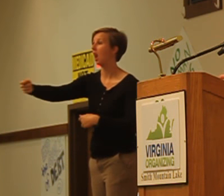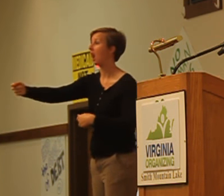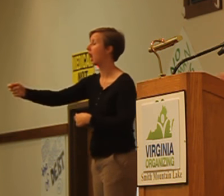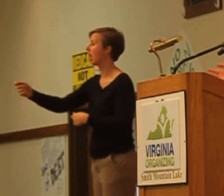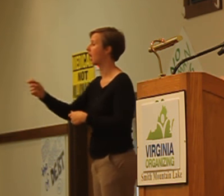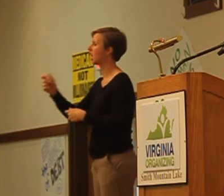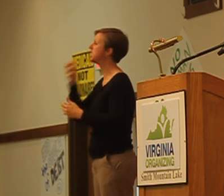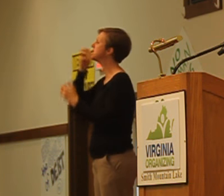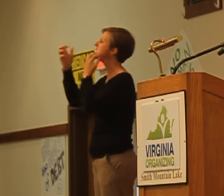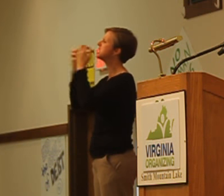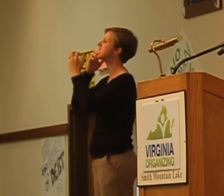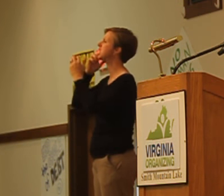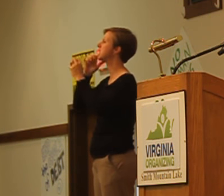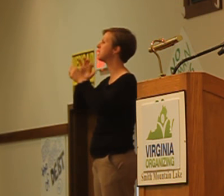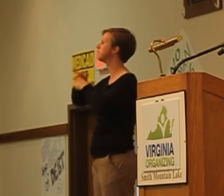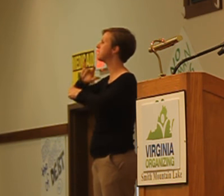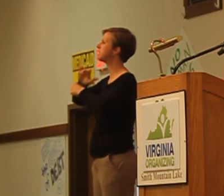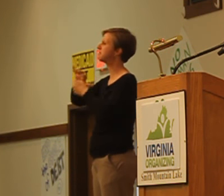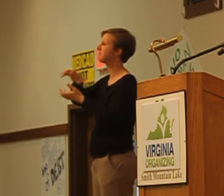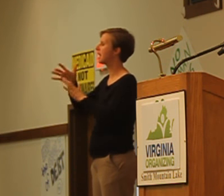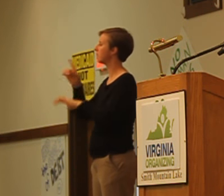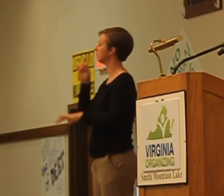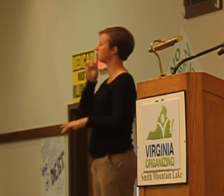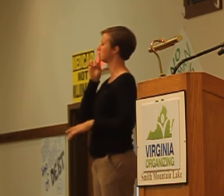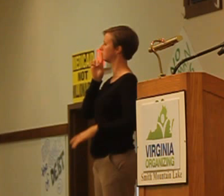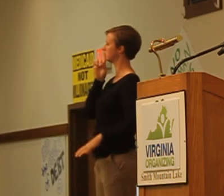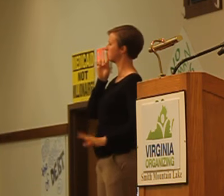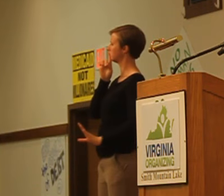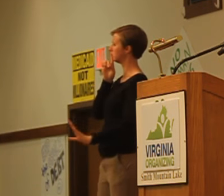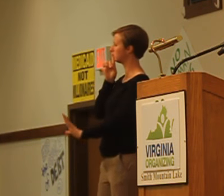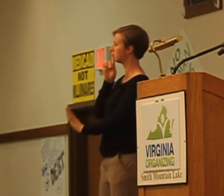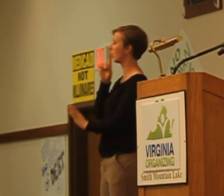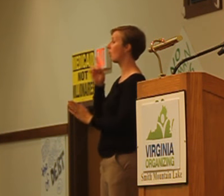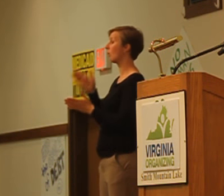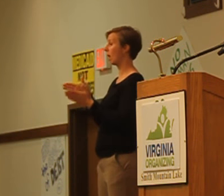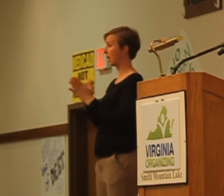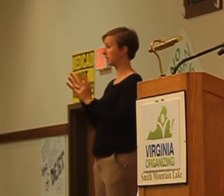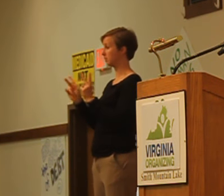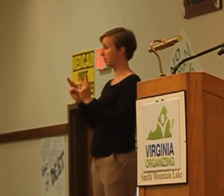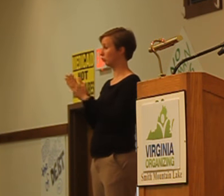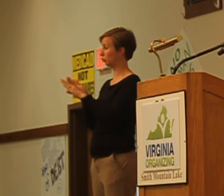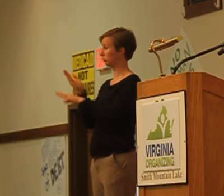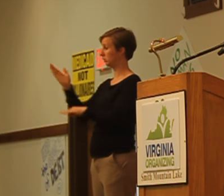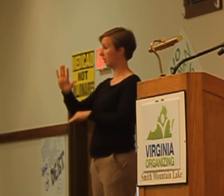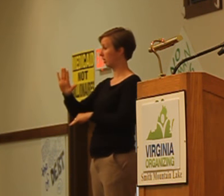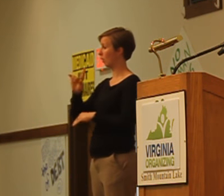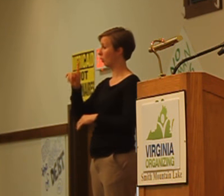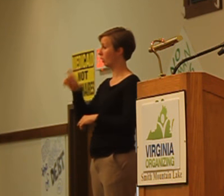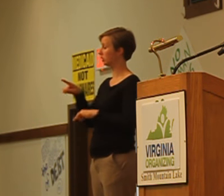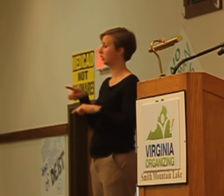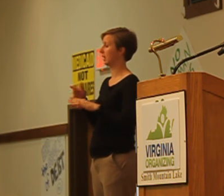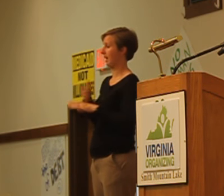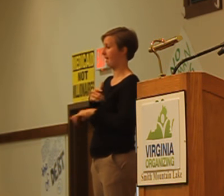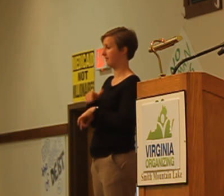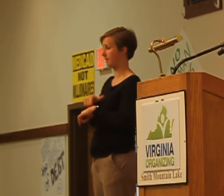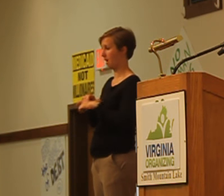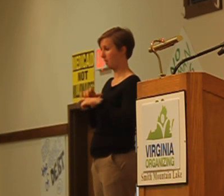shouting and getting out of hand, so we had people submit questions ahead of time, and during it, on note cards,